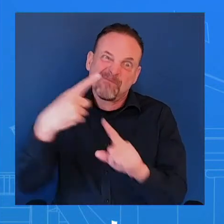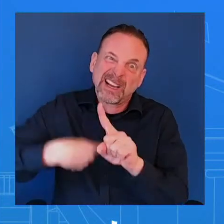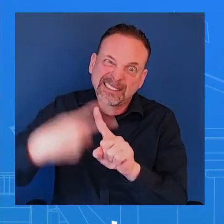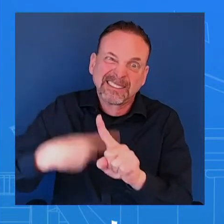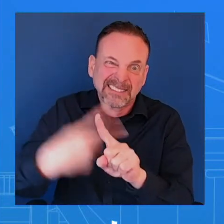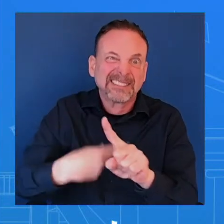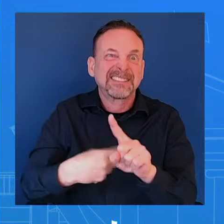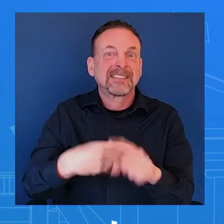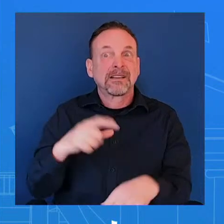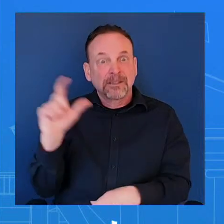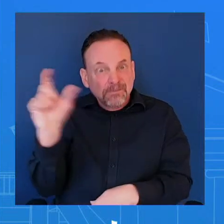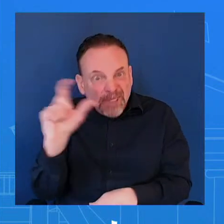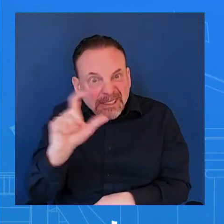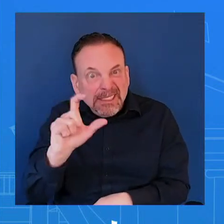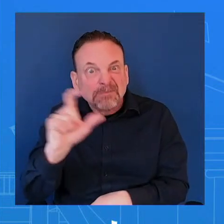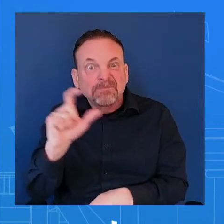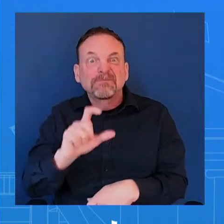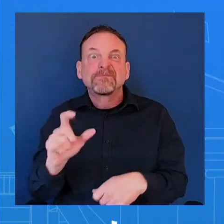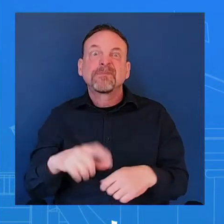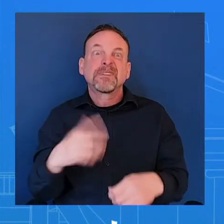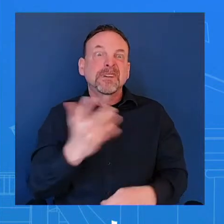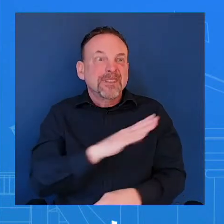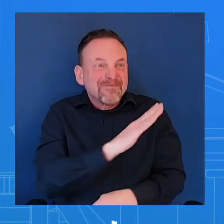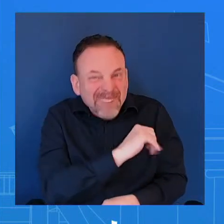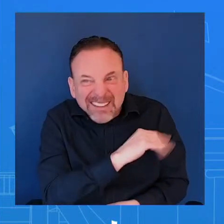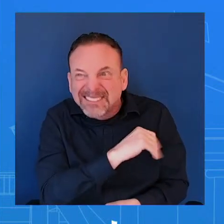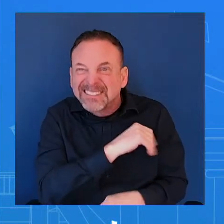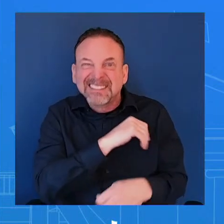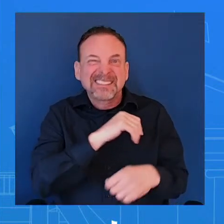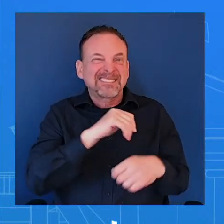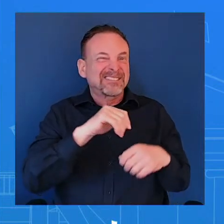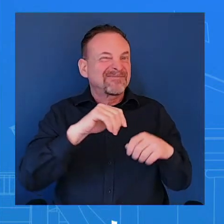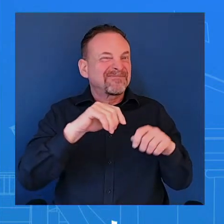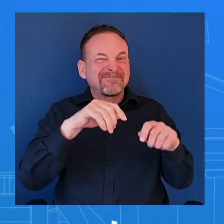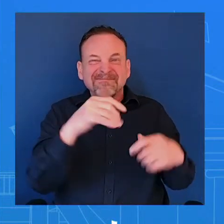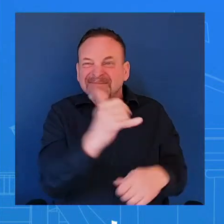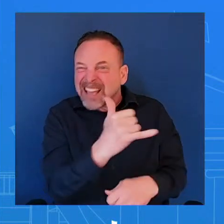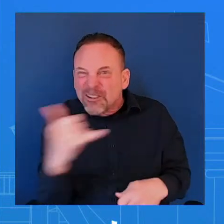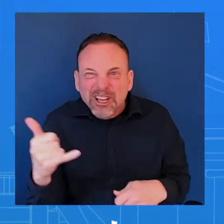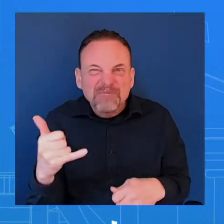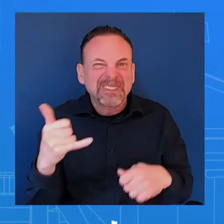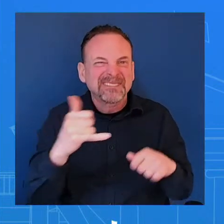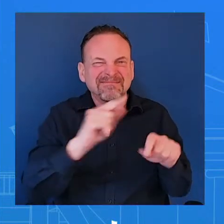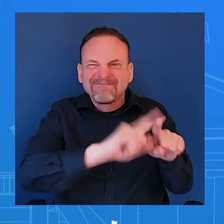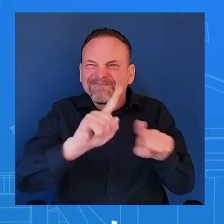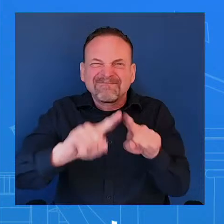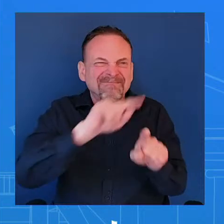and heard from them directly. And they spoke; we listened. And we hope that they feel like they had an opportunity